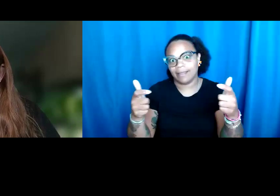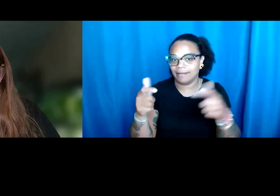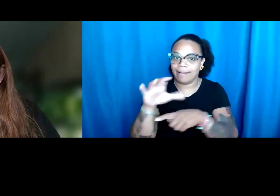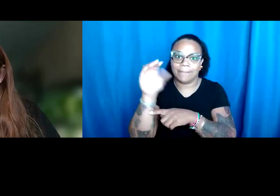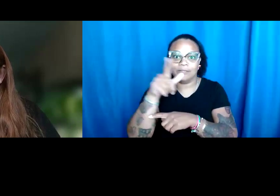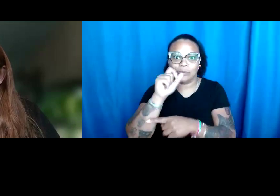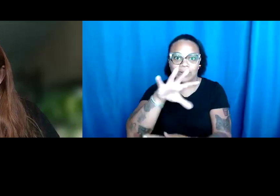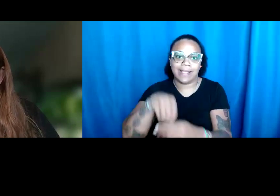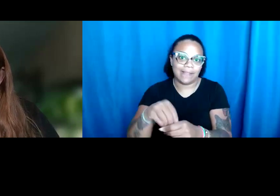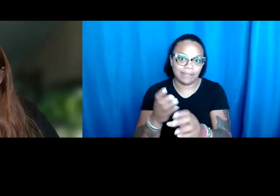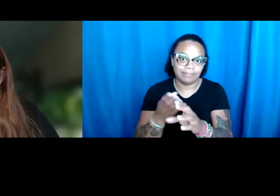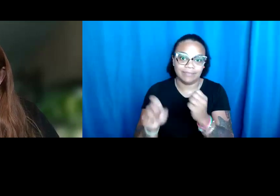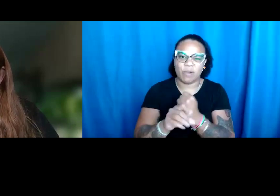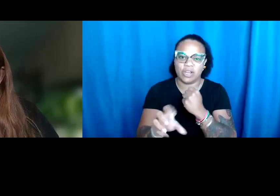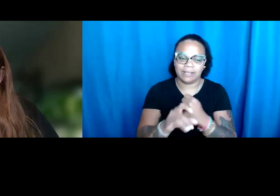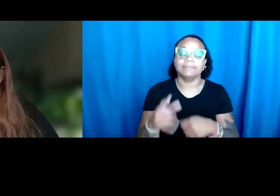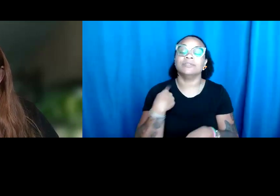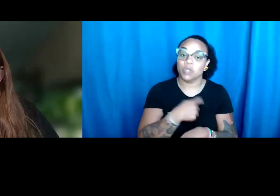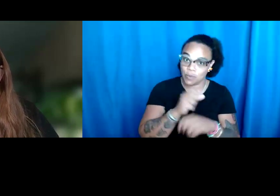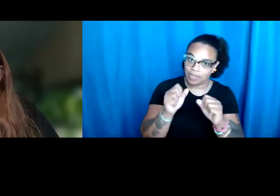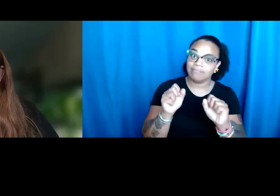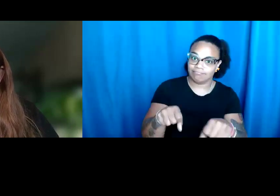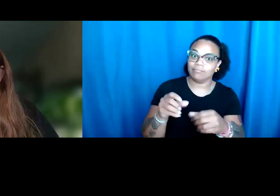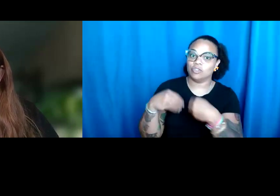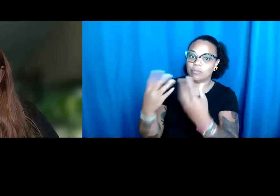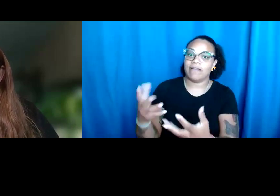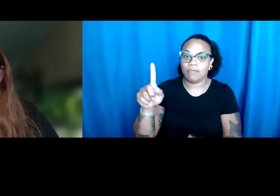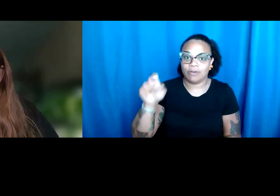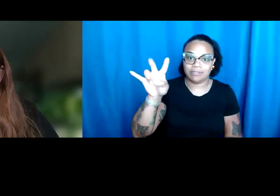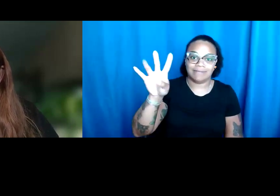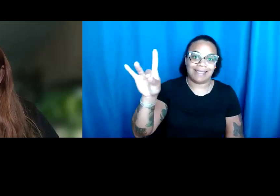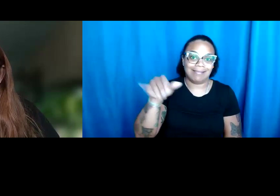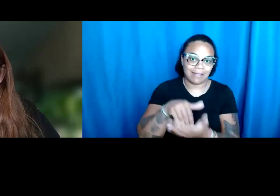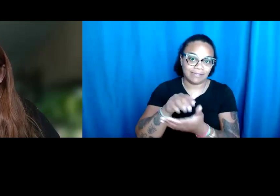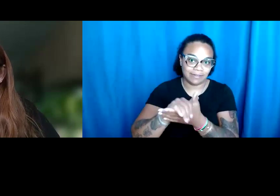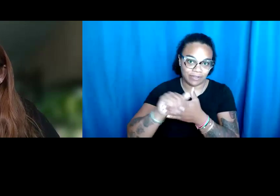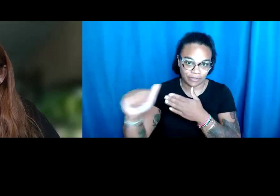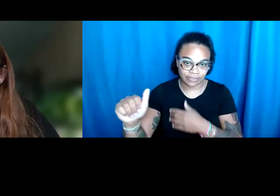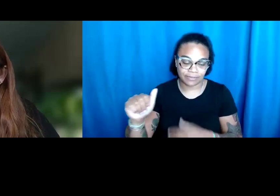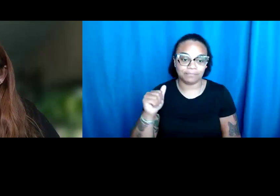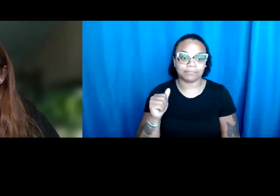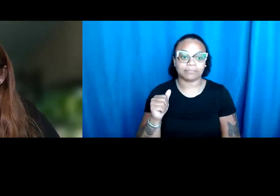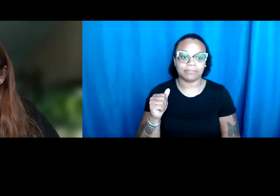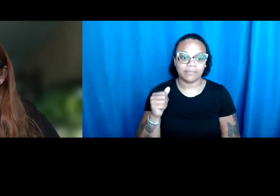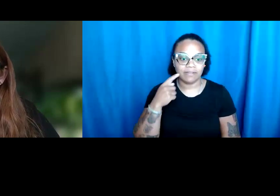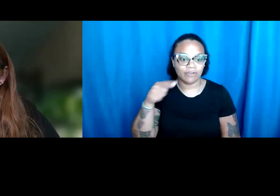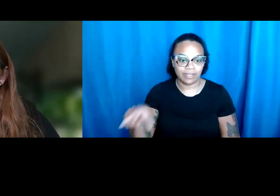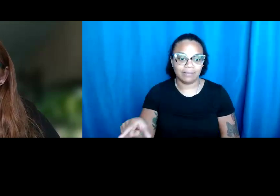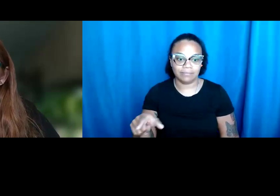in the market. So we were able to provide him with 178,000 dollars in order for him to meet the compliance